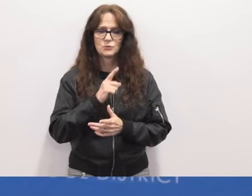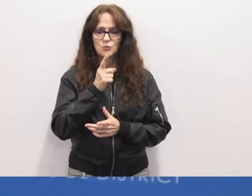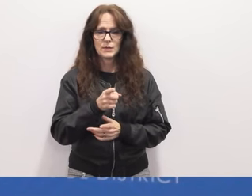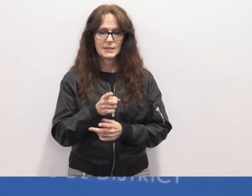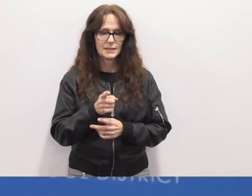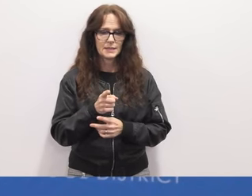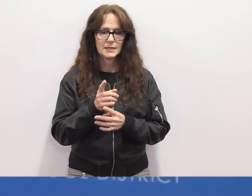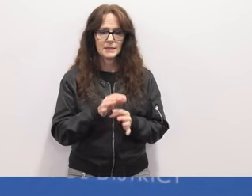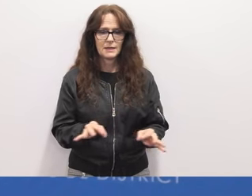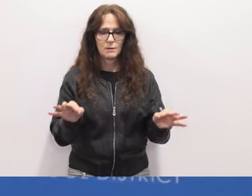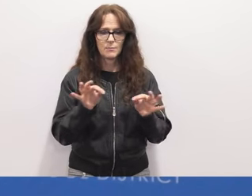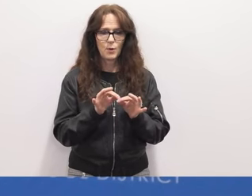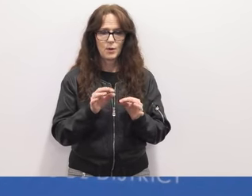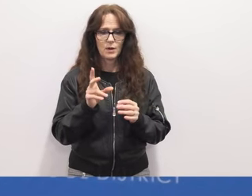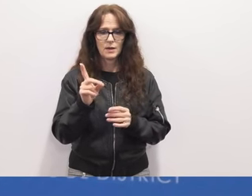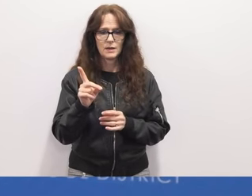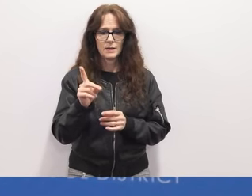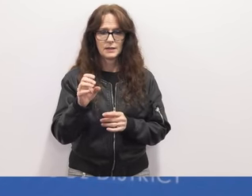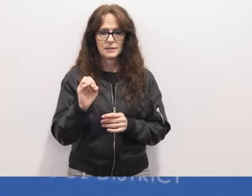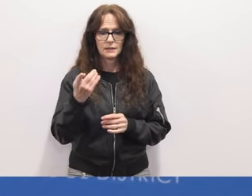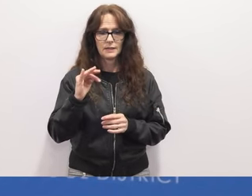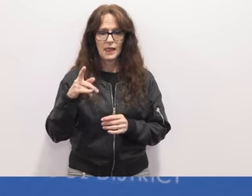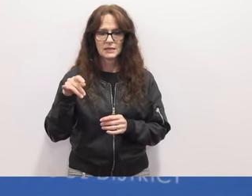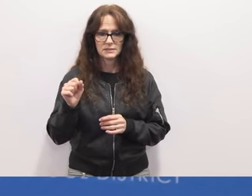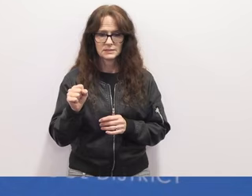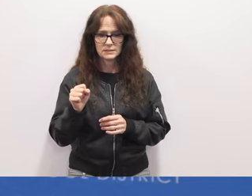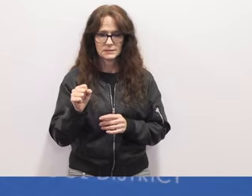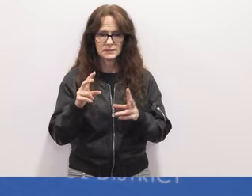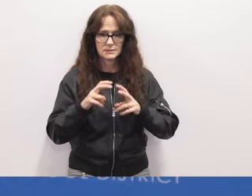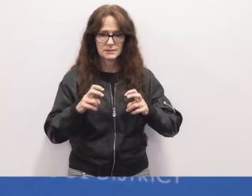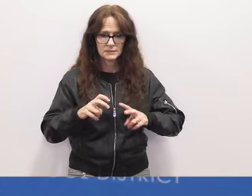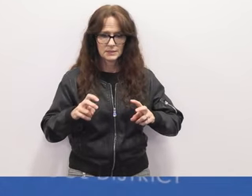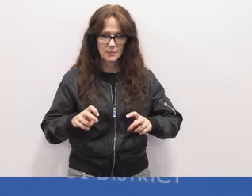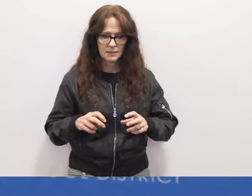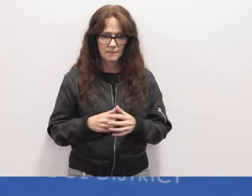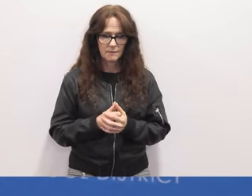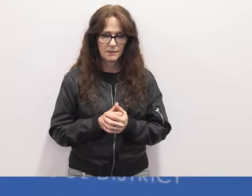and I'm gonna kind of tie it to any particular